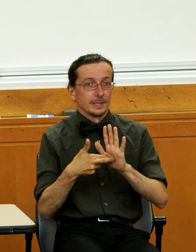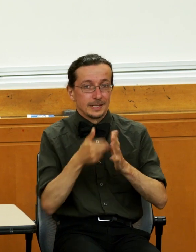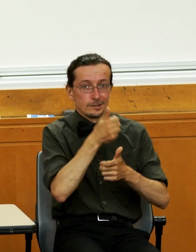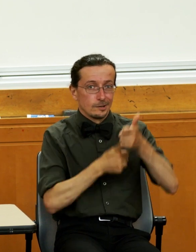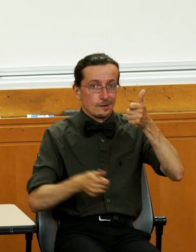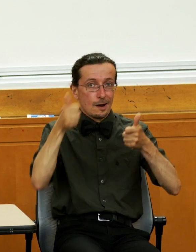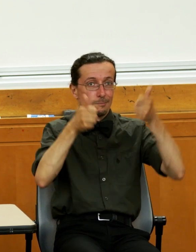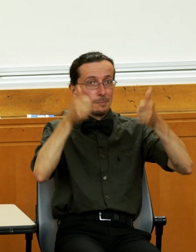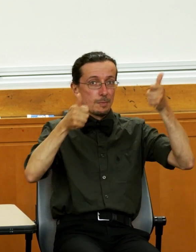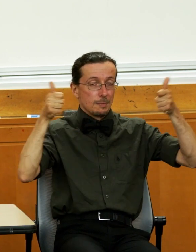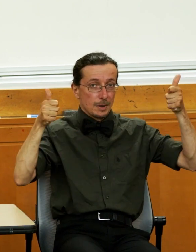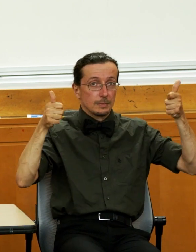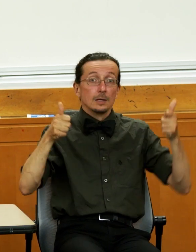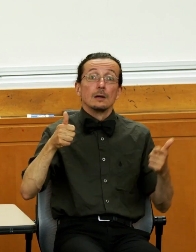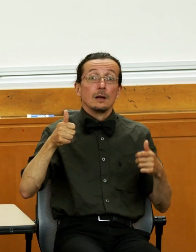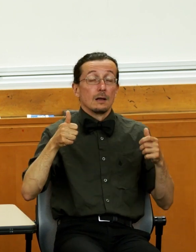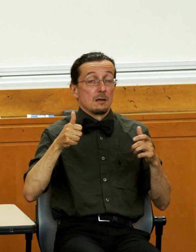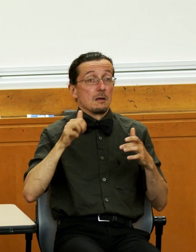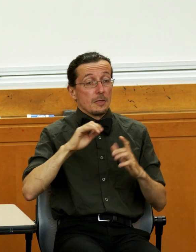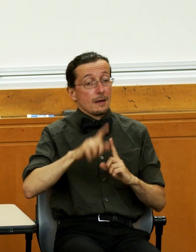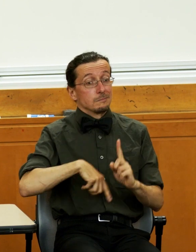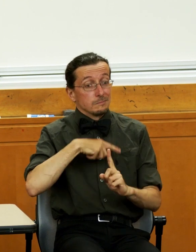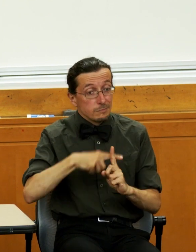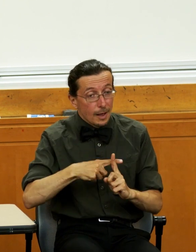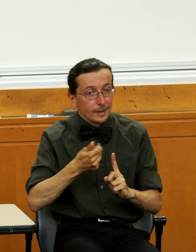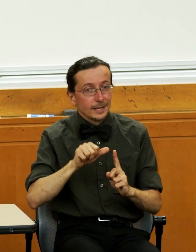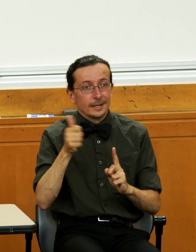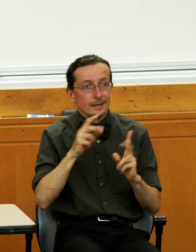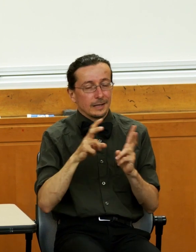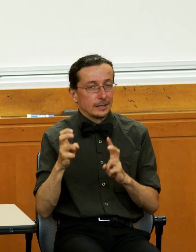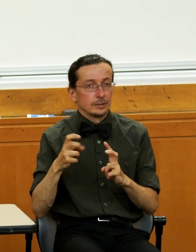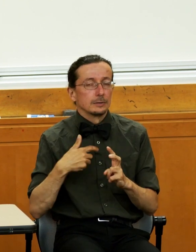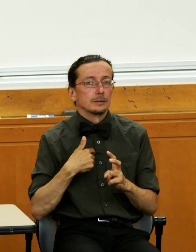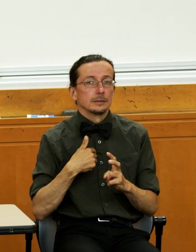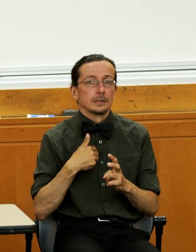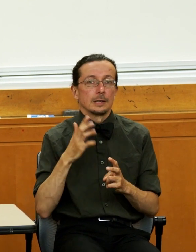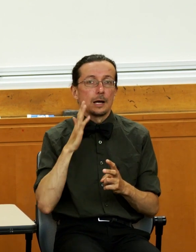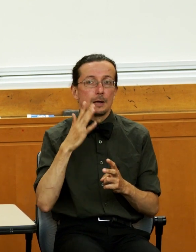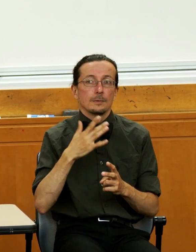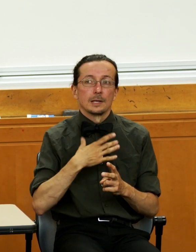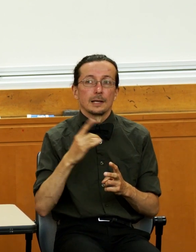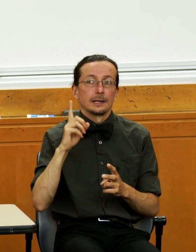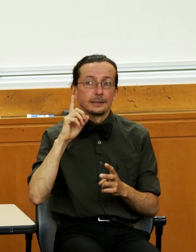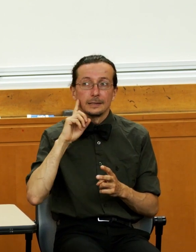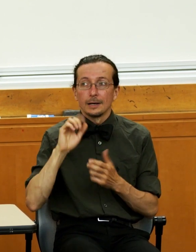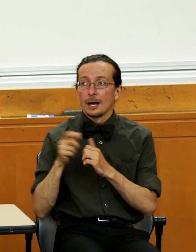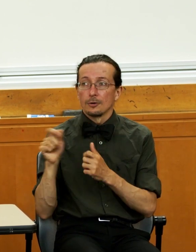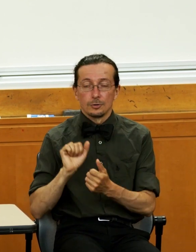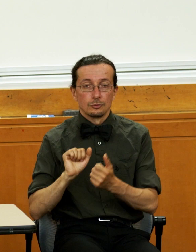if they have any other issues. I would just like to know how do you approach that without sounding